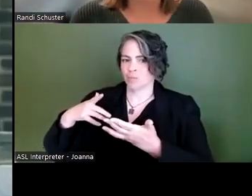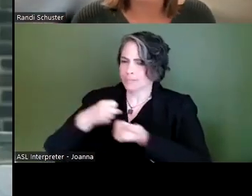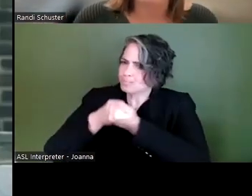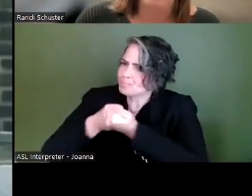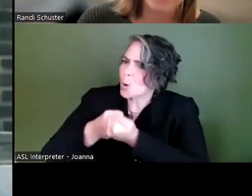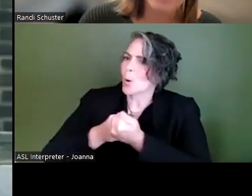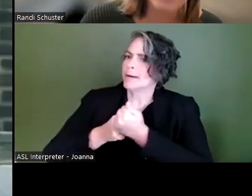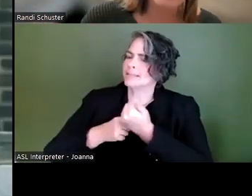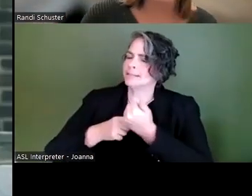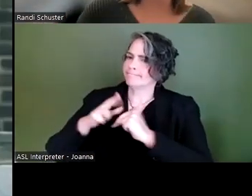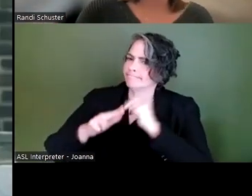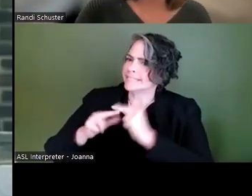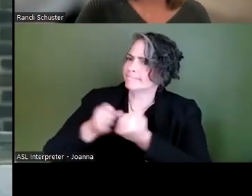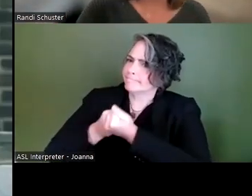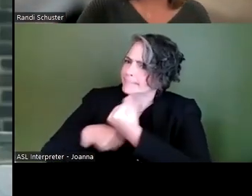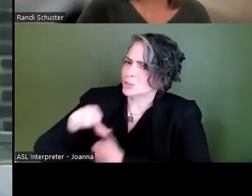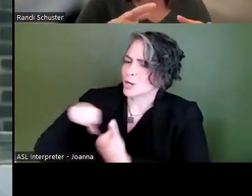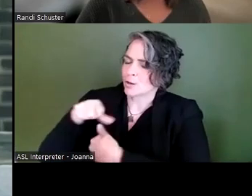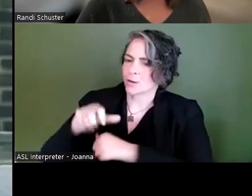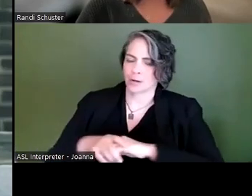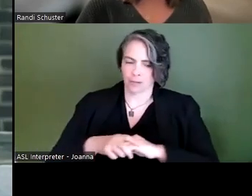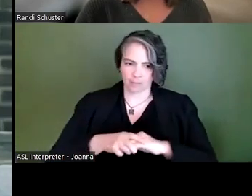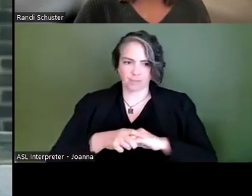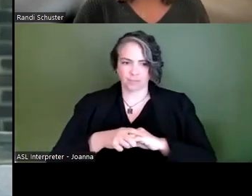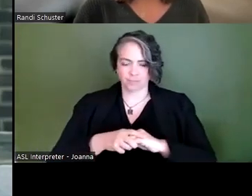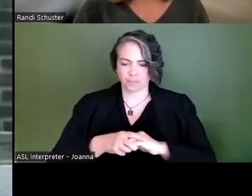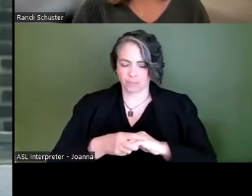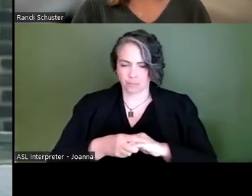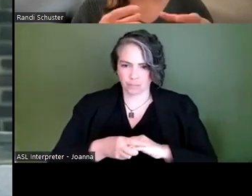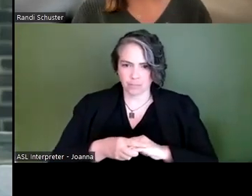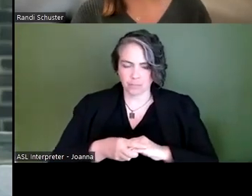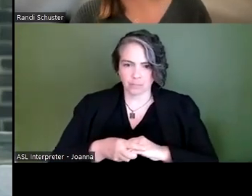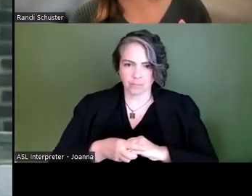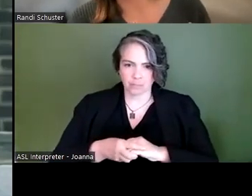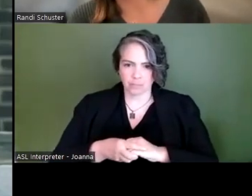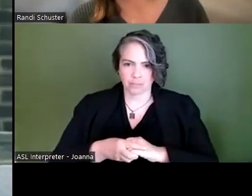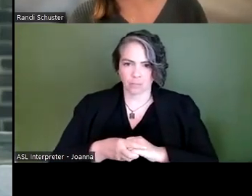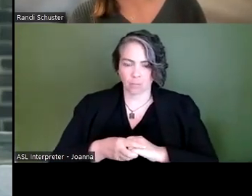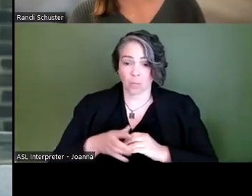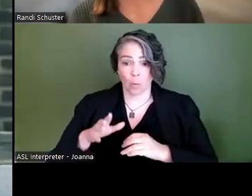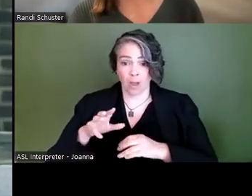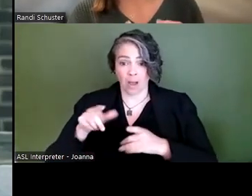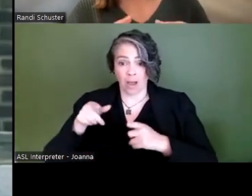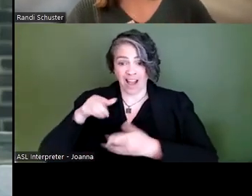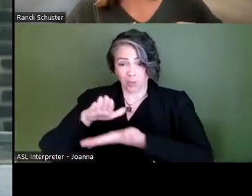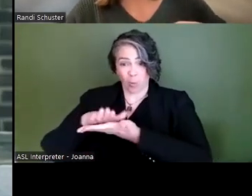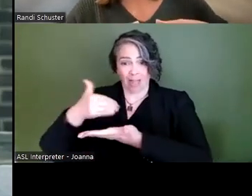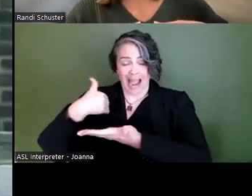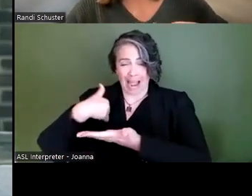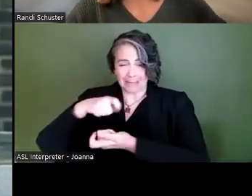programs. So not only showing the impact of targeted prevention programs on the kids that